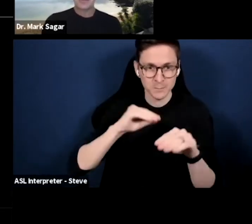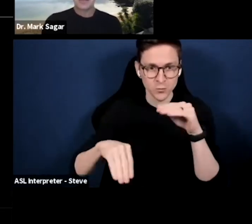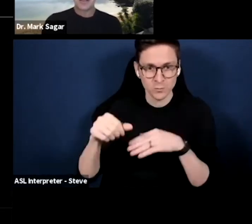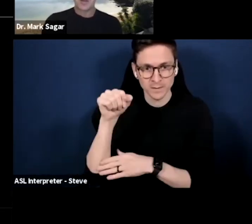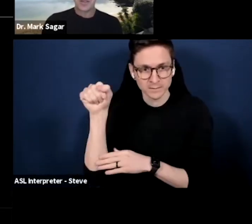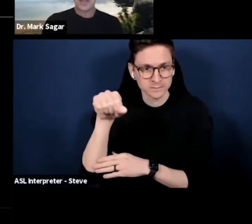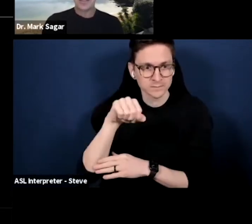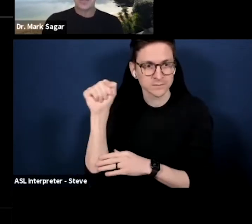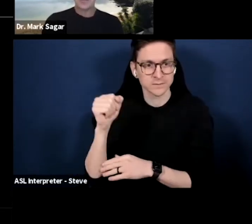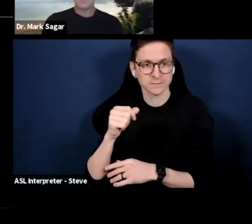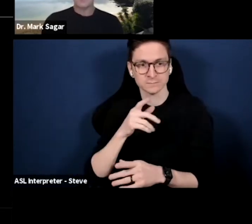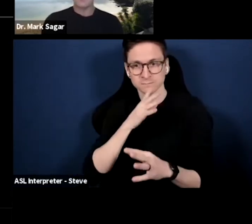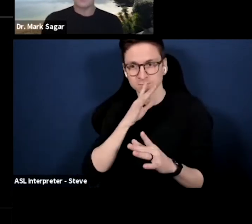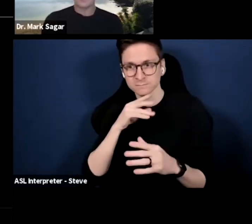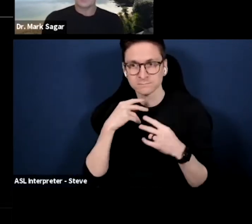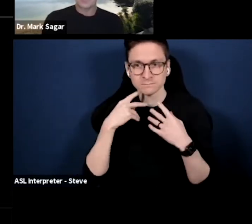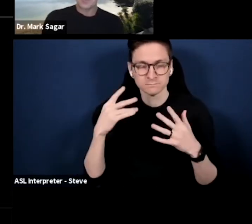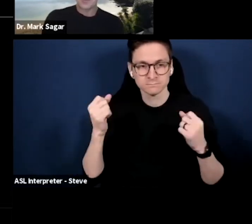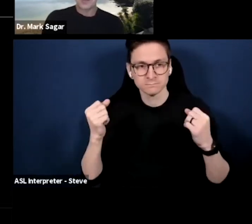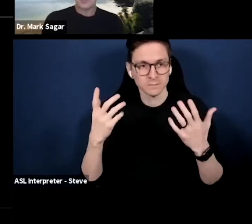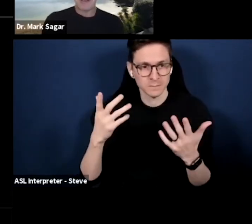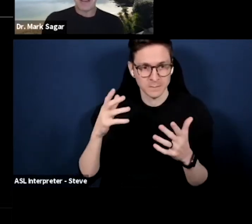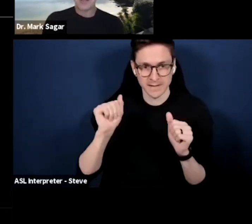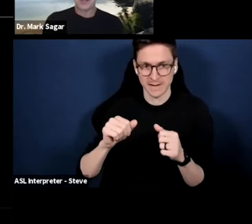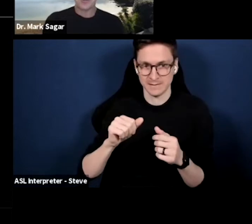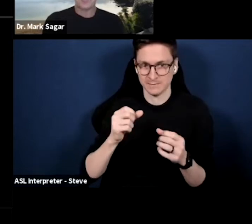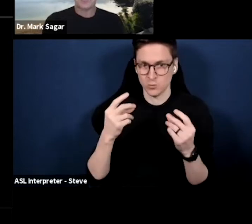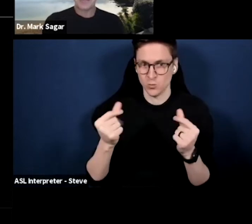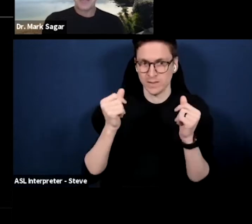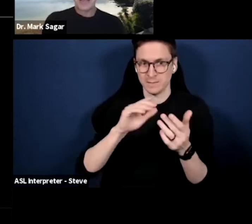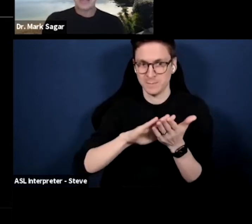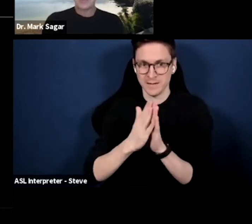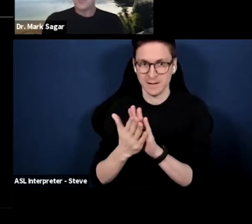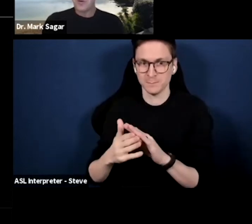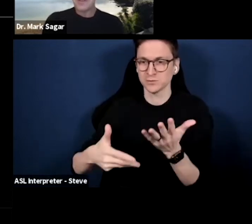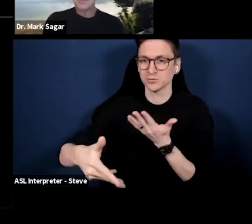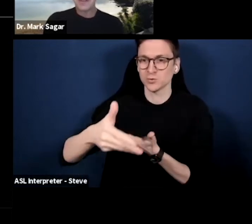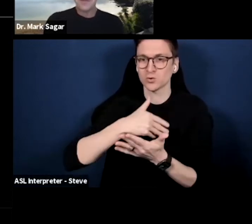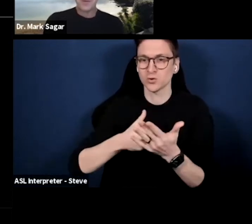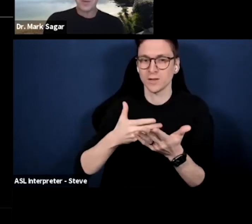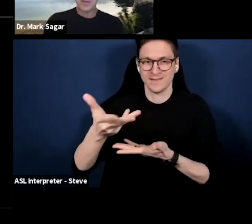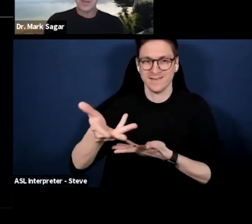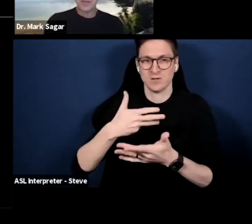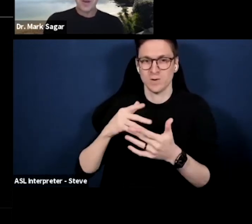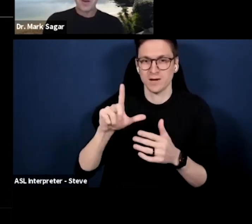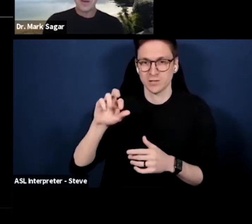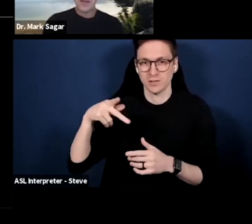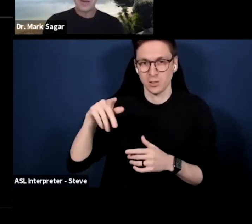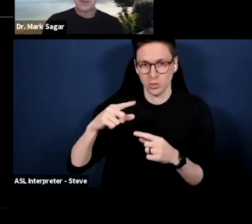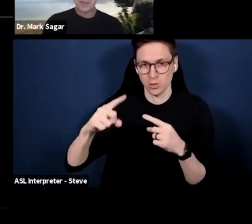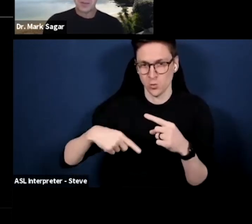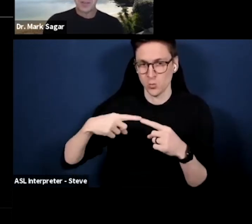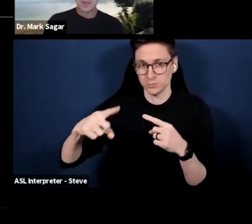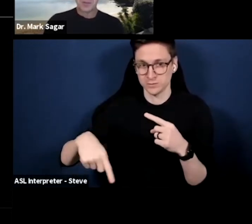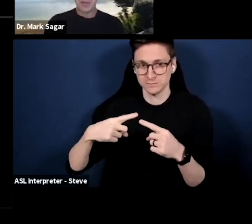in quickly evolving social interaction loops has enormous influence on how a situation